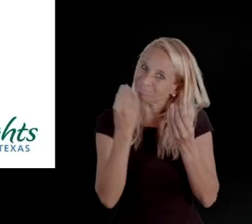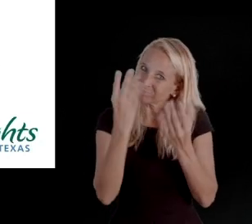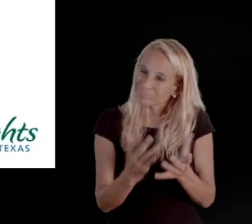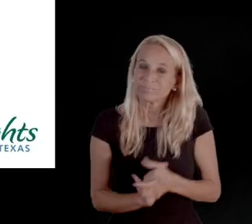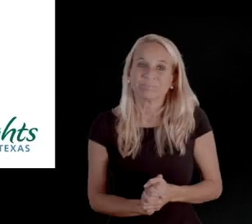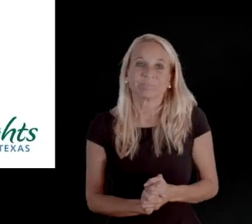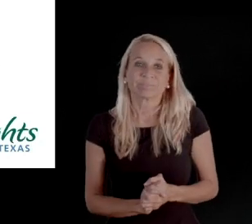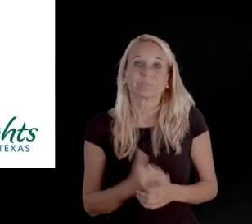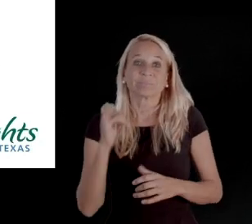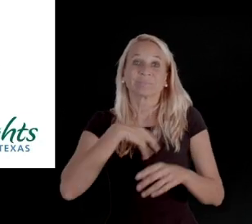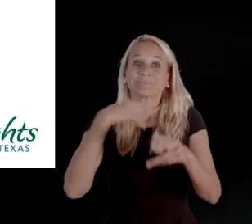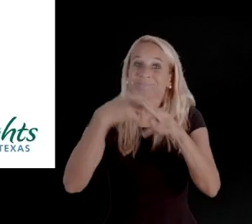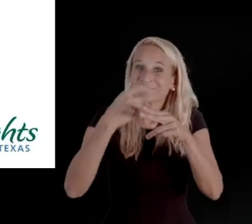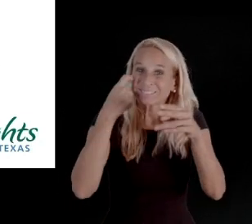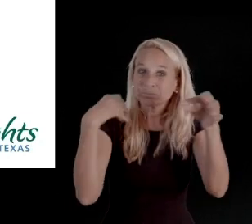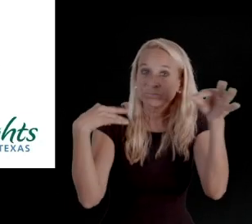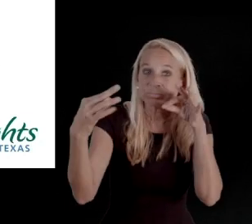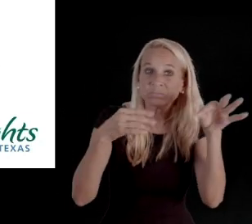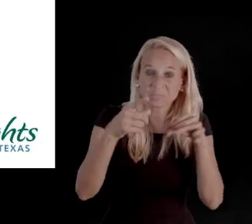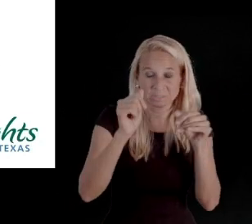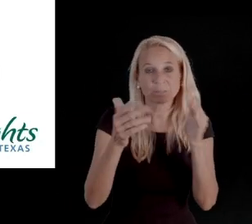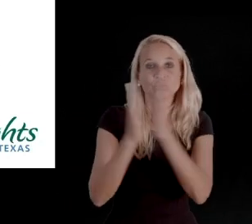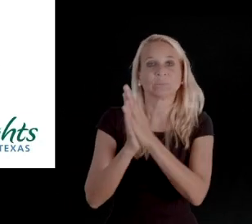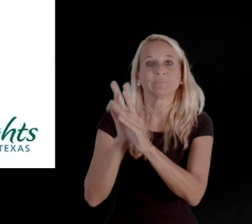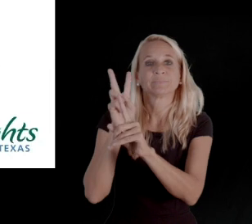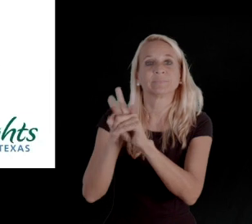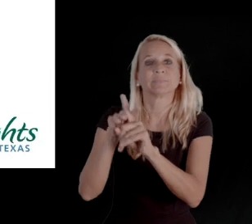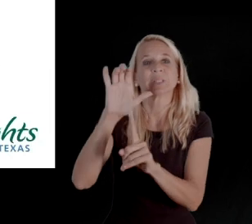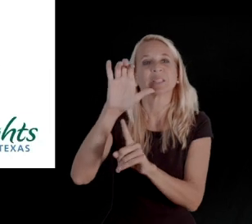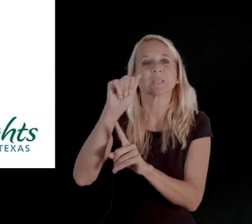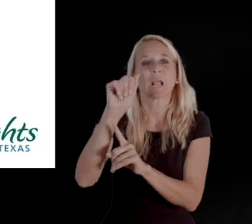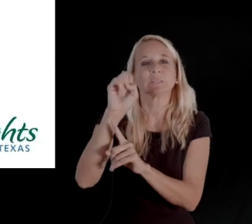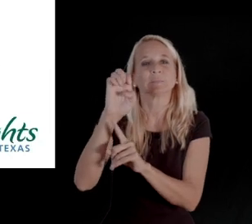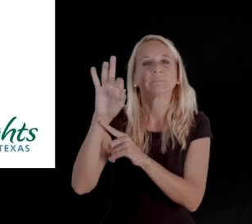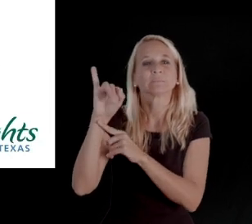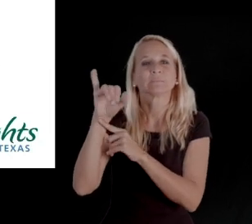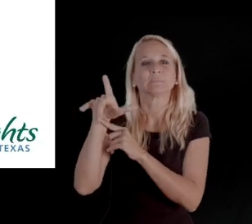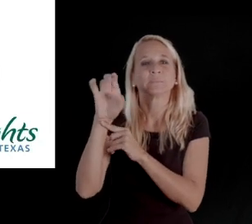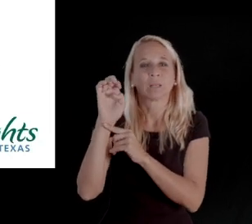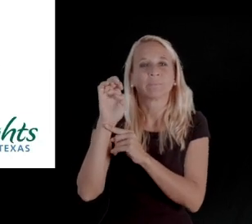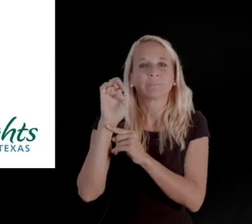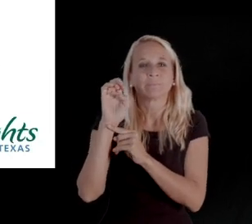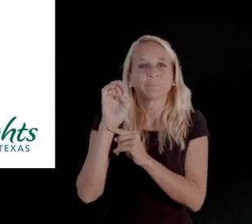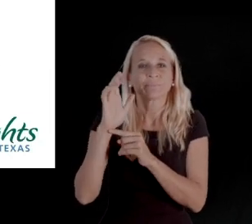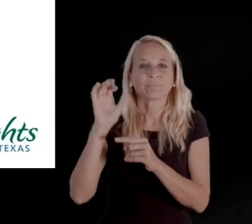Also, as I mentioned, you can request the case file. Typically you're automatically sent that fair hearing evidence packet.